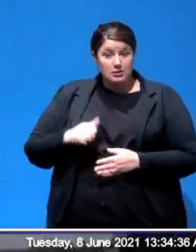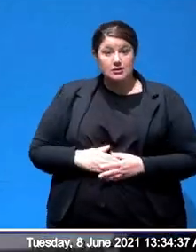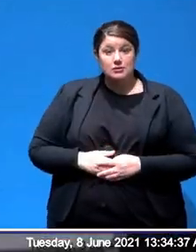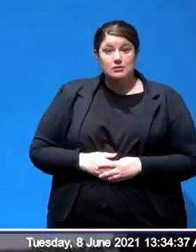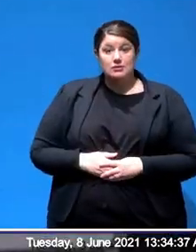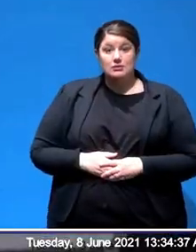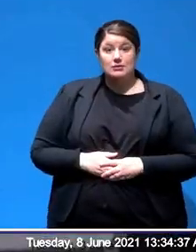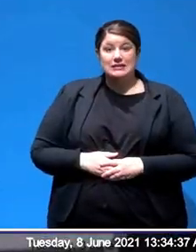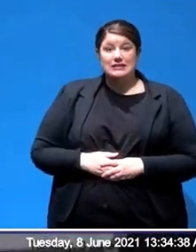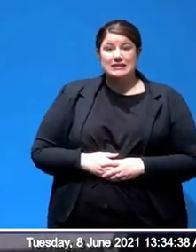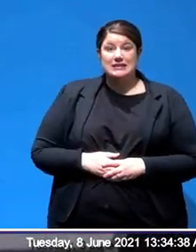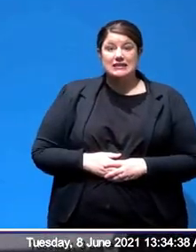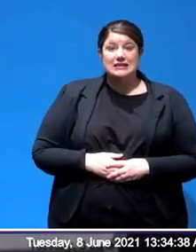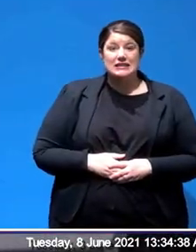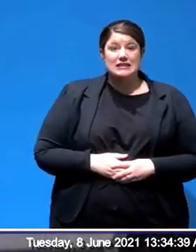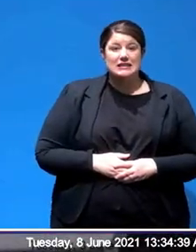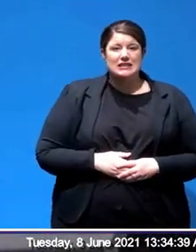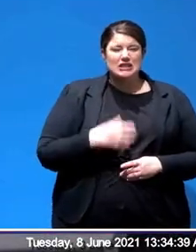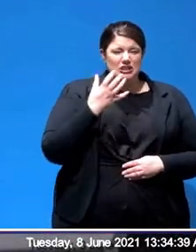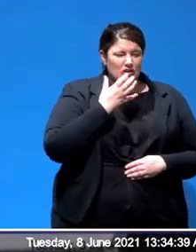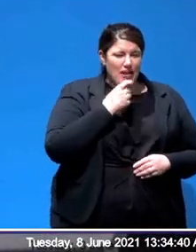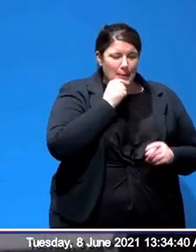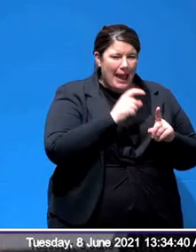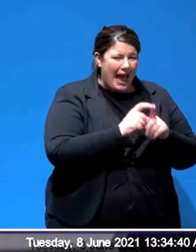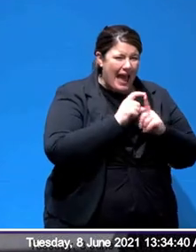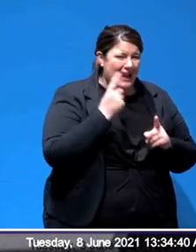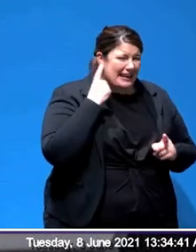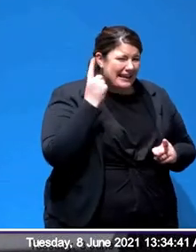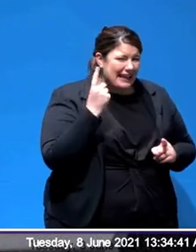I'm sorry, the message was being garbled and I couldn't understand what you said.